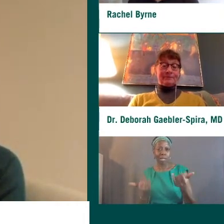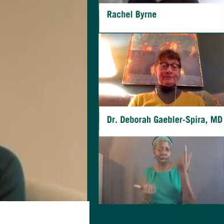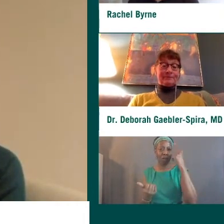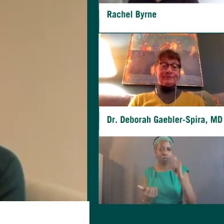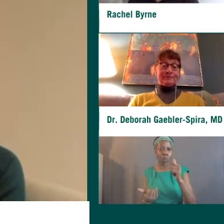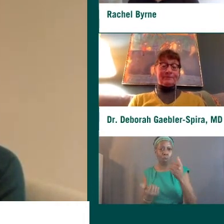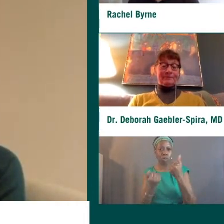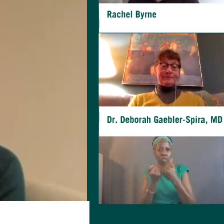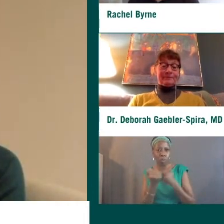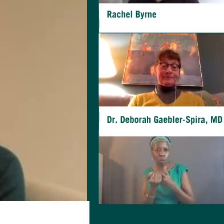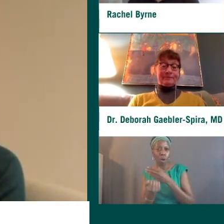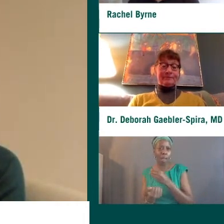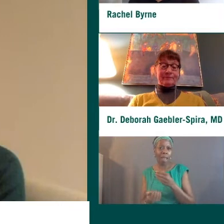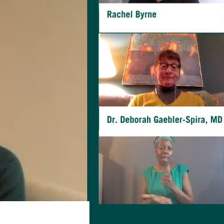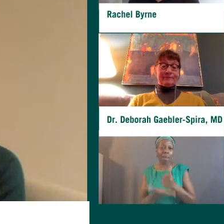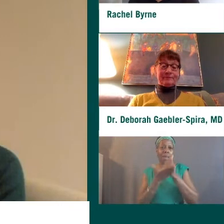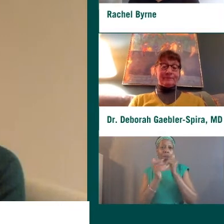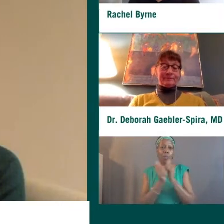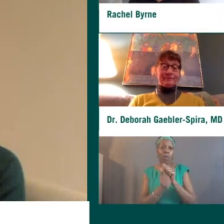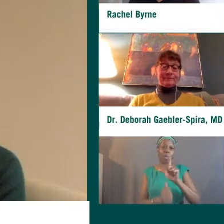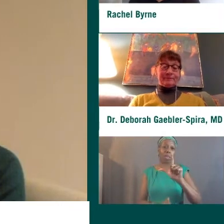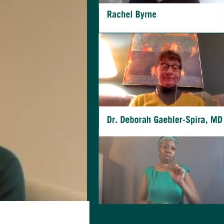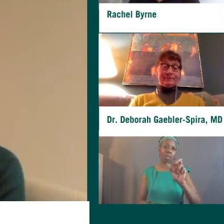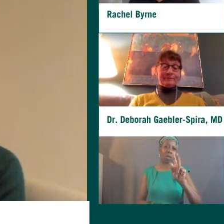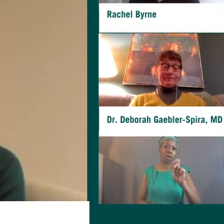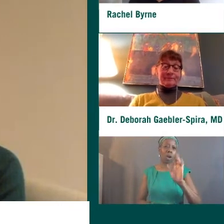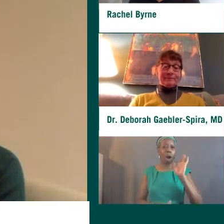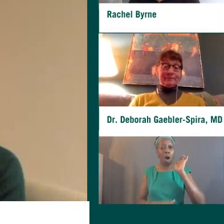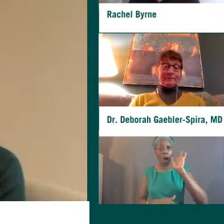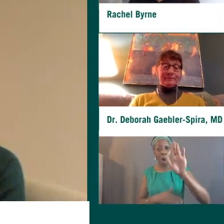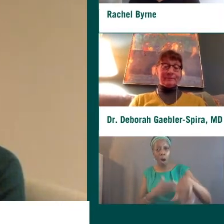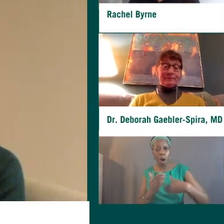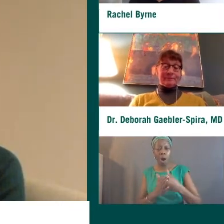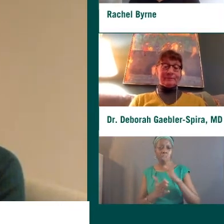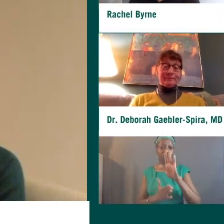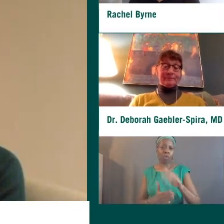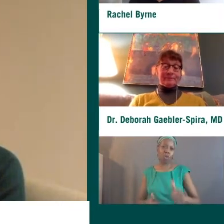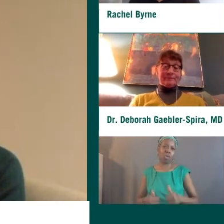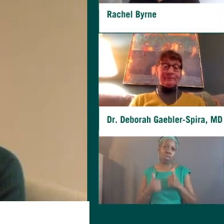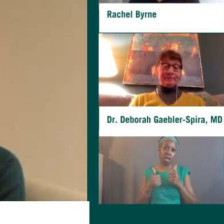support to Larke all her life. And I'm sure for the years to come.